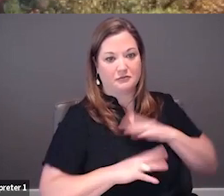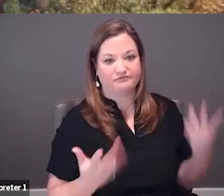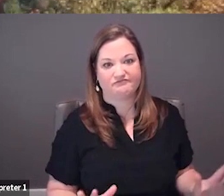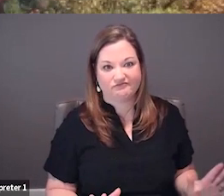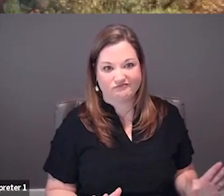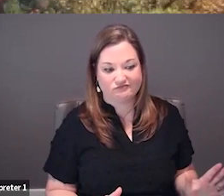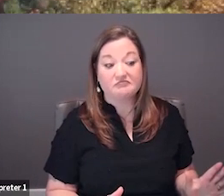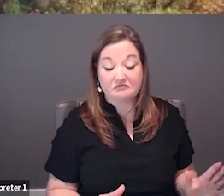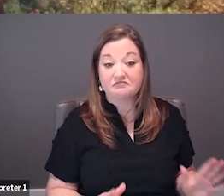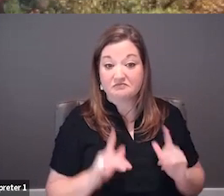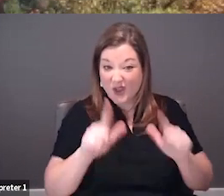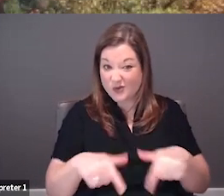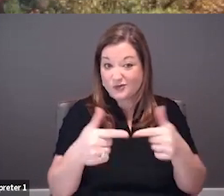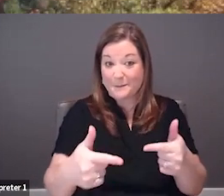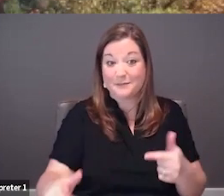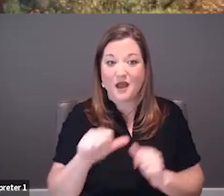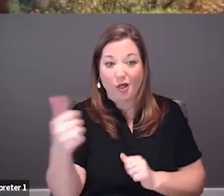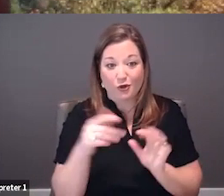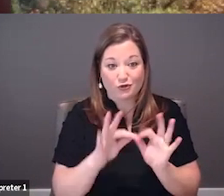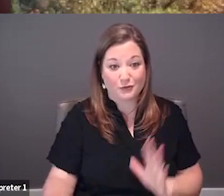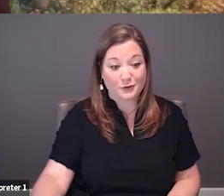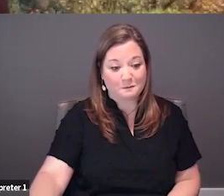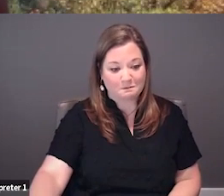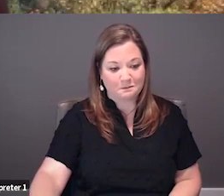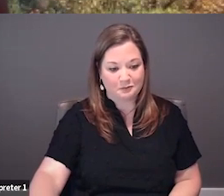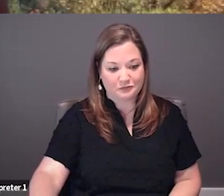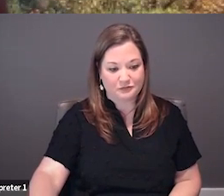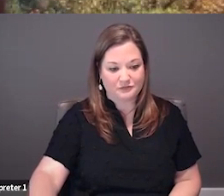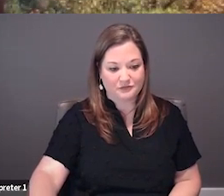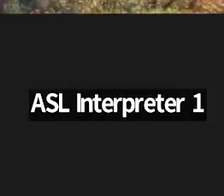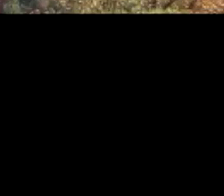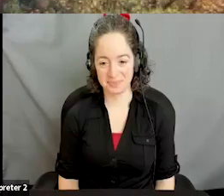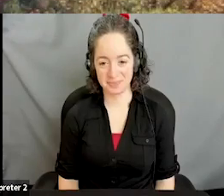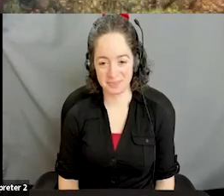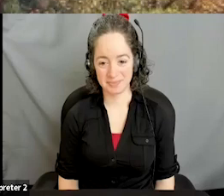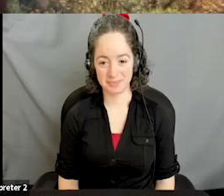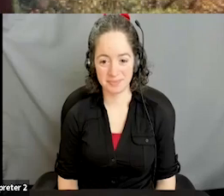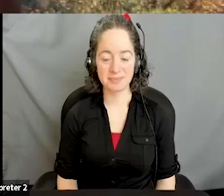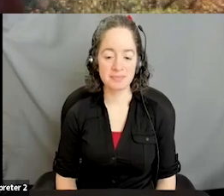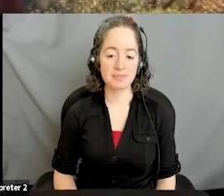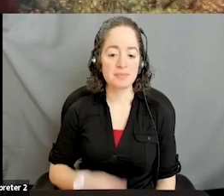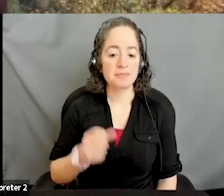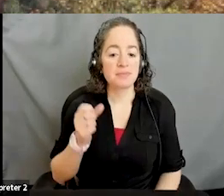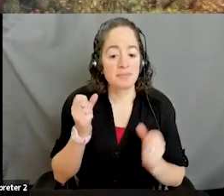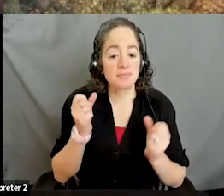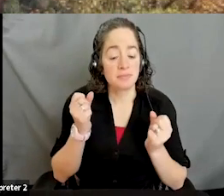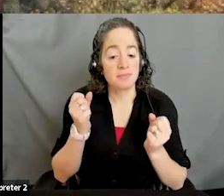Years ago when I started with Ninja Forms, I did almost exclusively was content creation